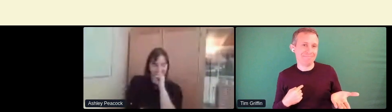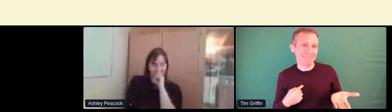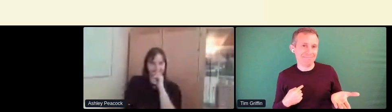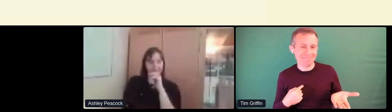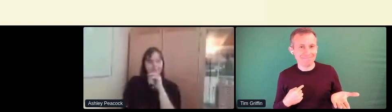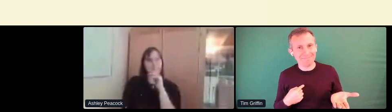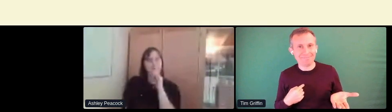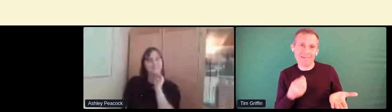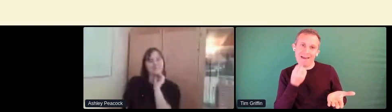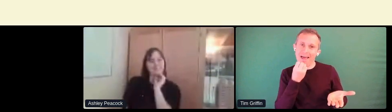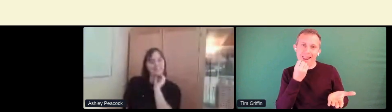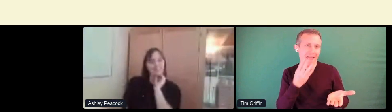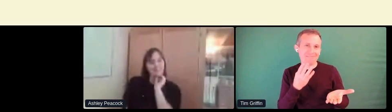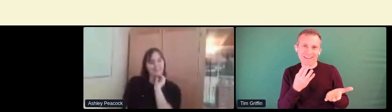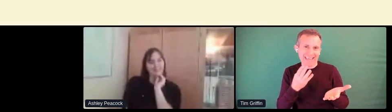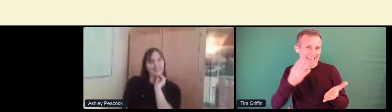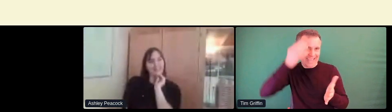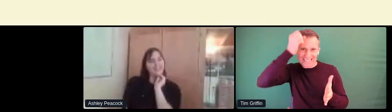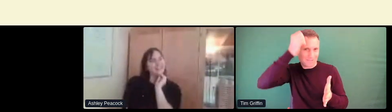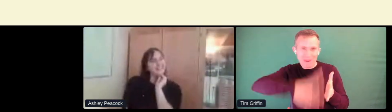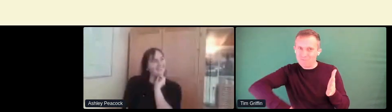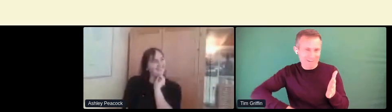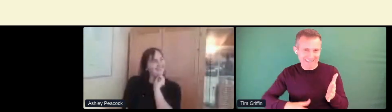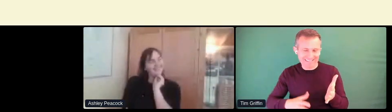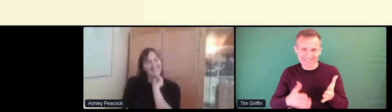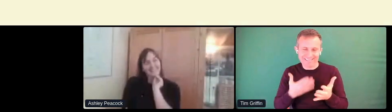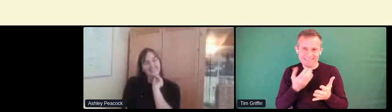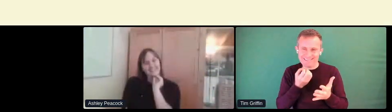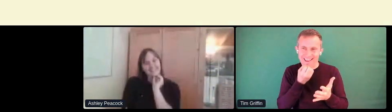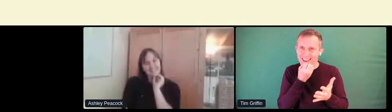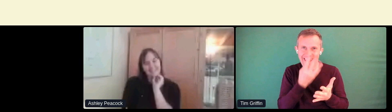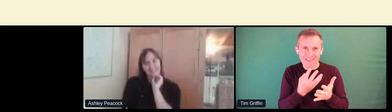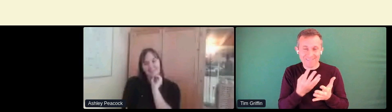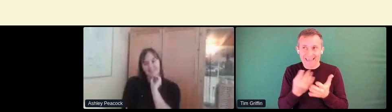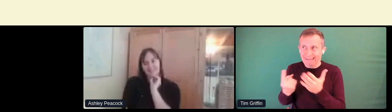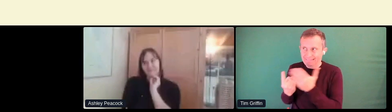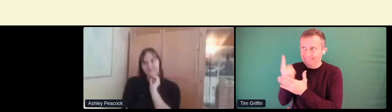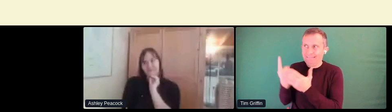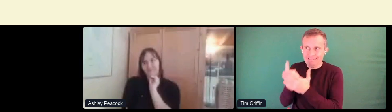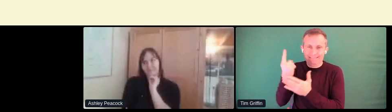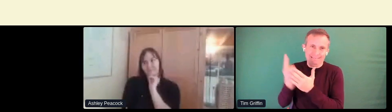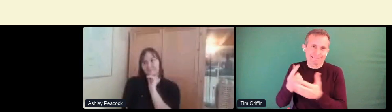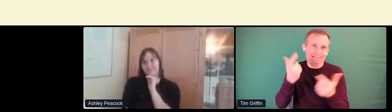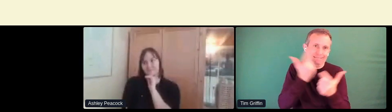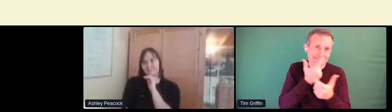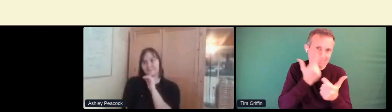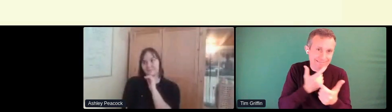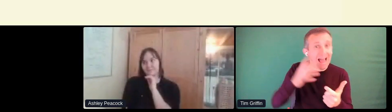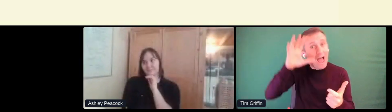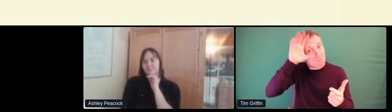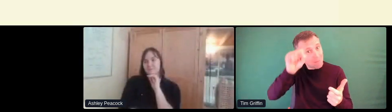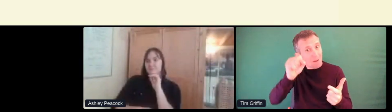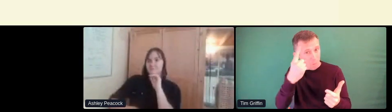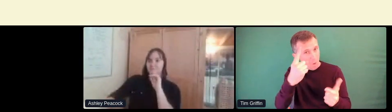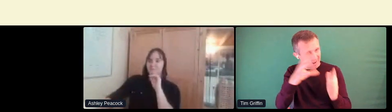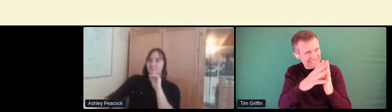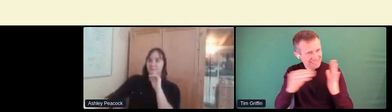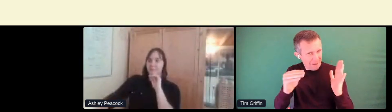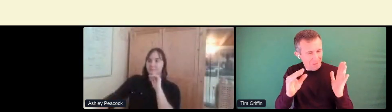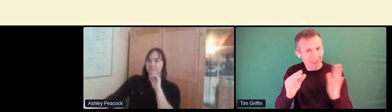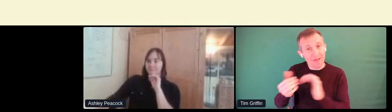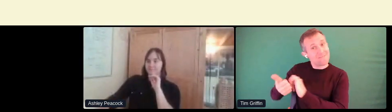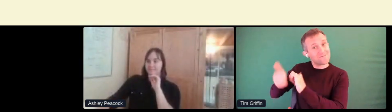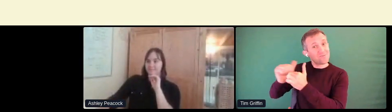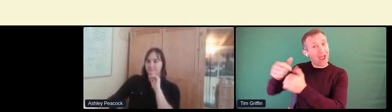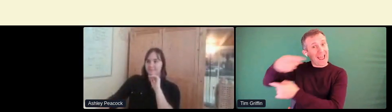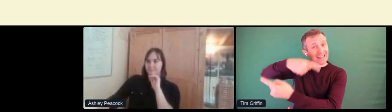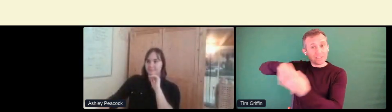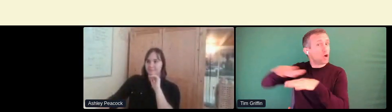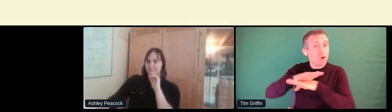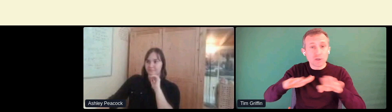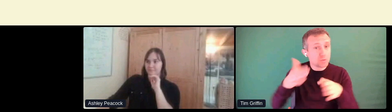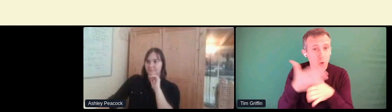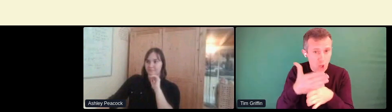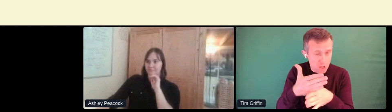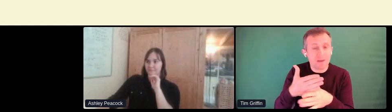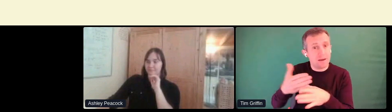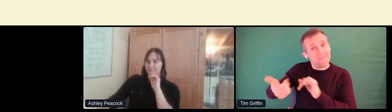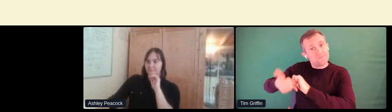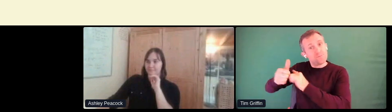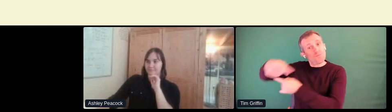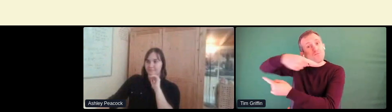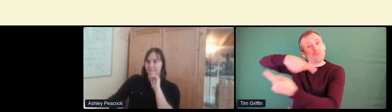stories. This one time I was with some friends and it's not a work environment but it works the same